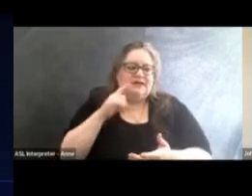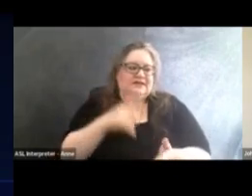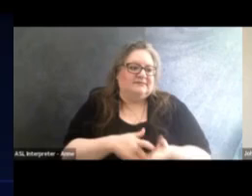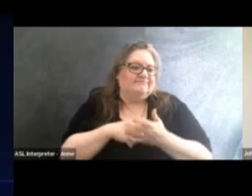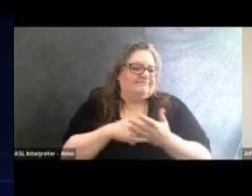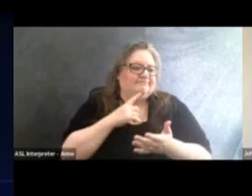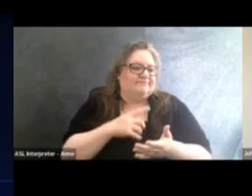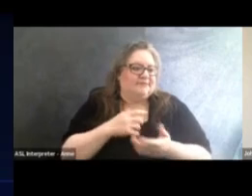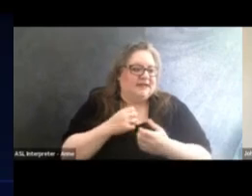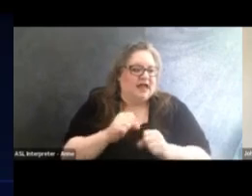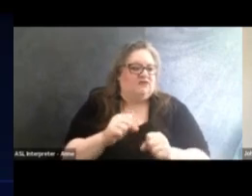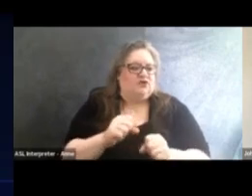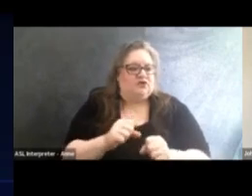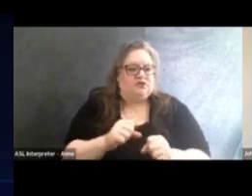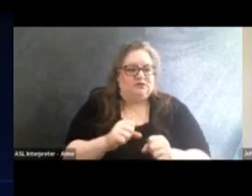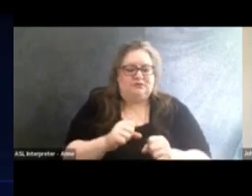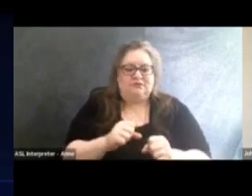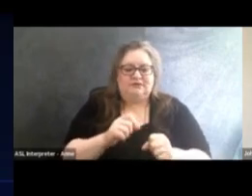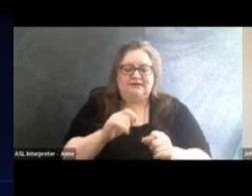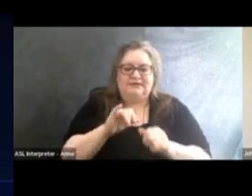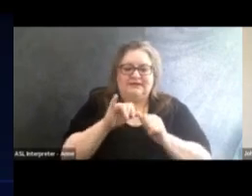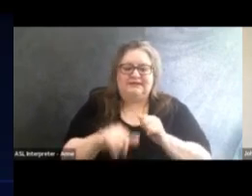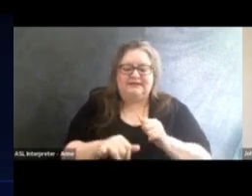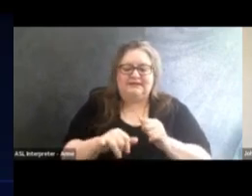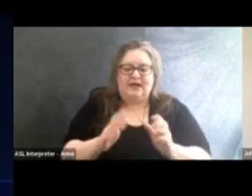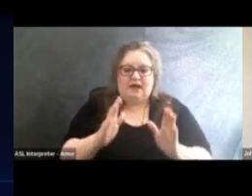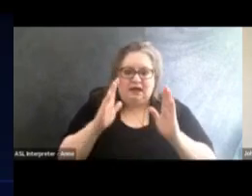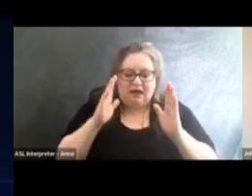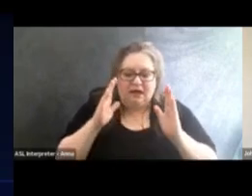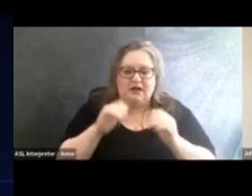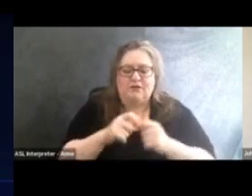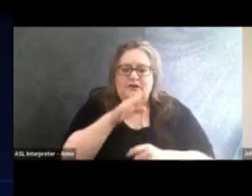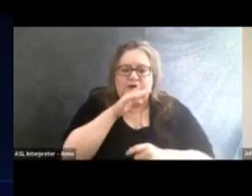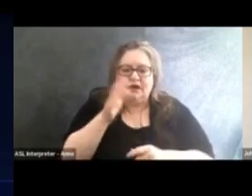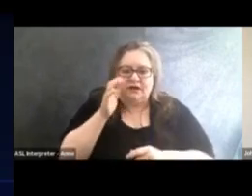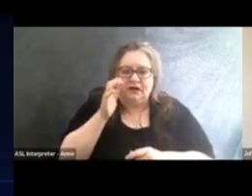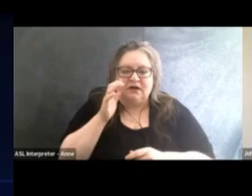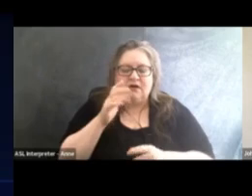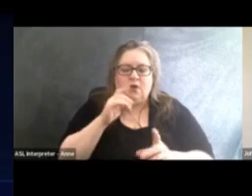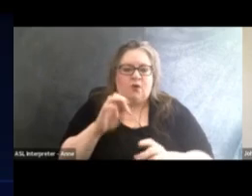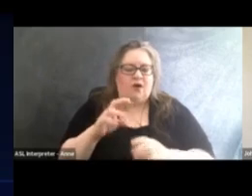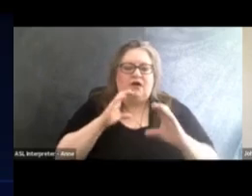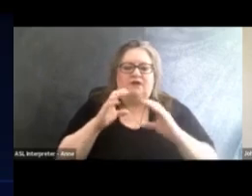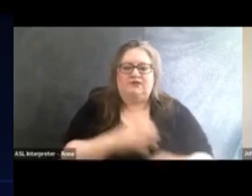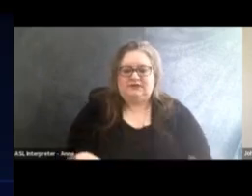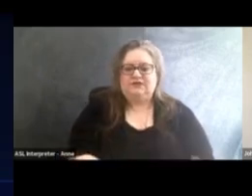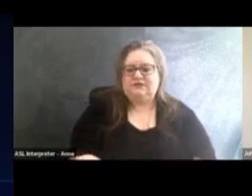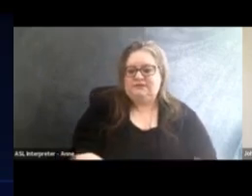to stay up with the spoken word or conversation. So the point